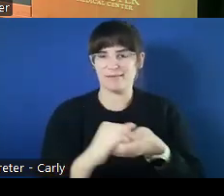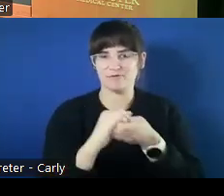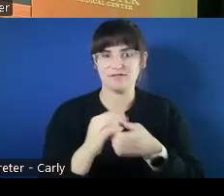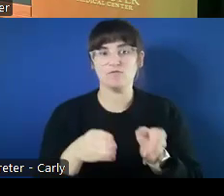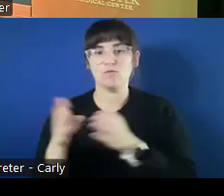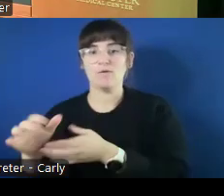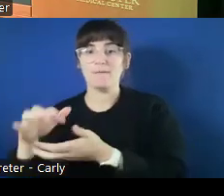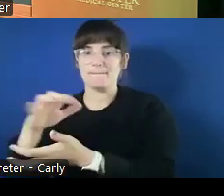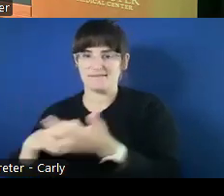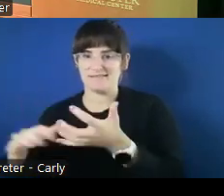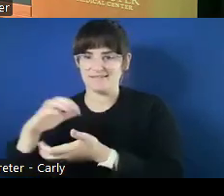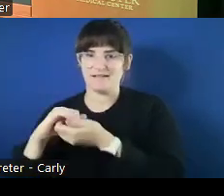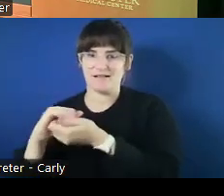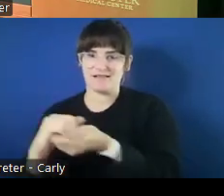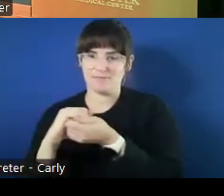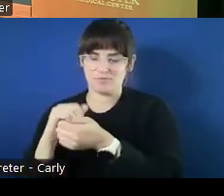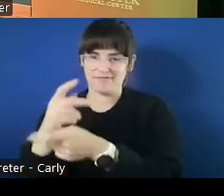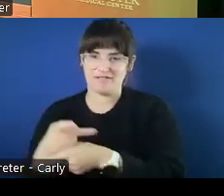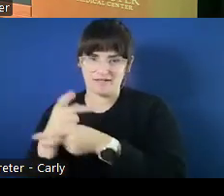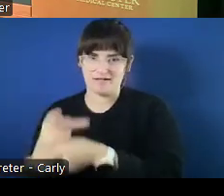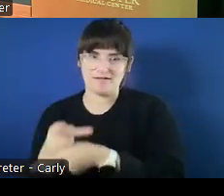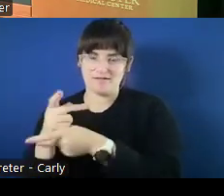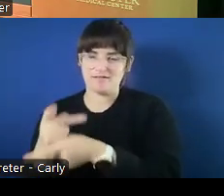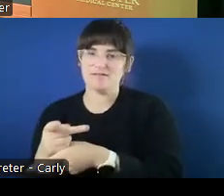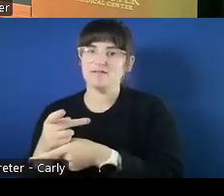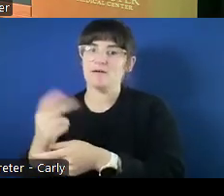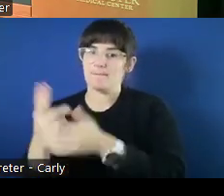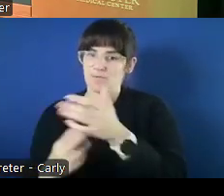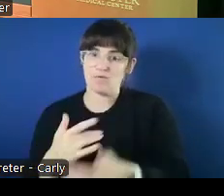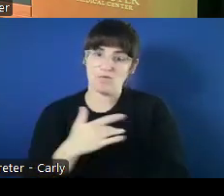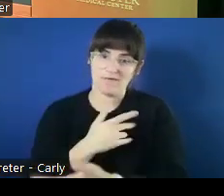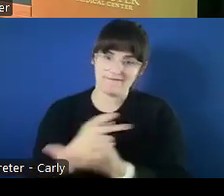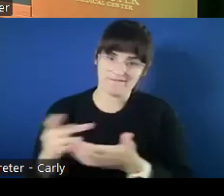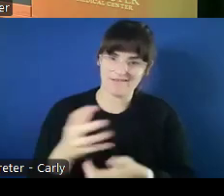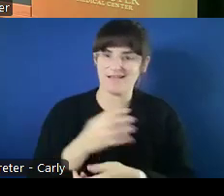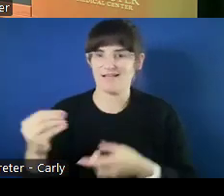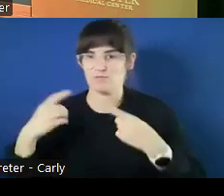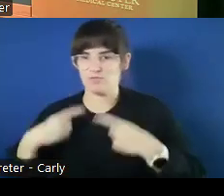collaborative care which was um collaborative care both for heart failure and depression and